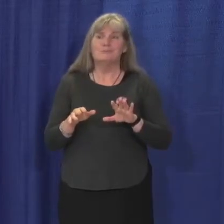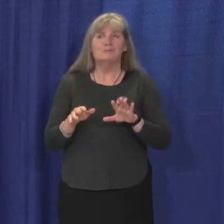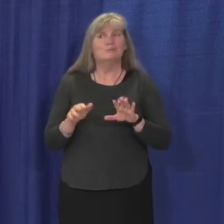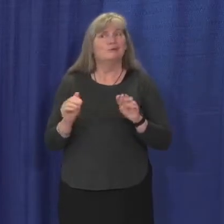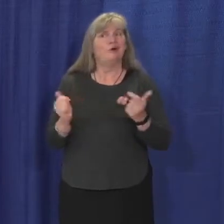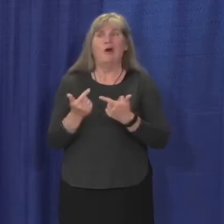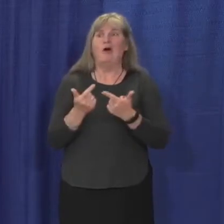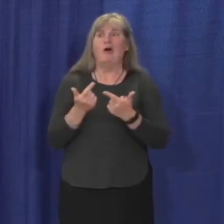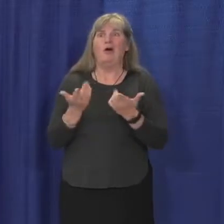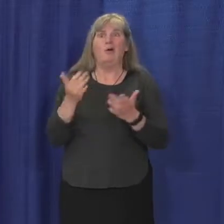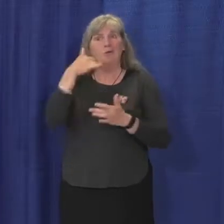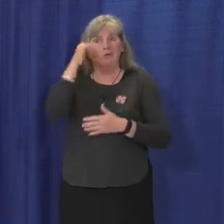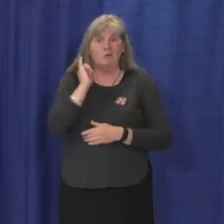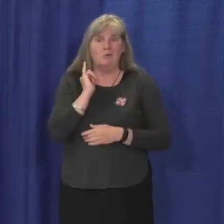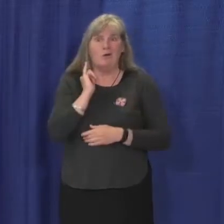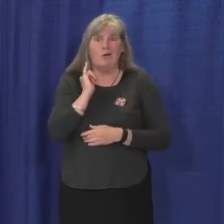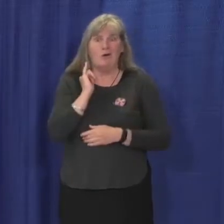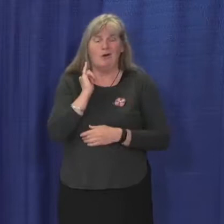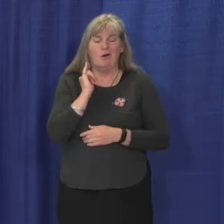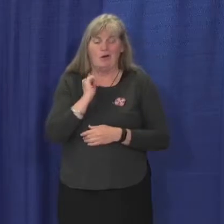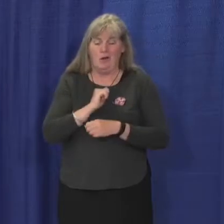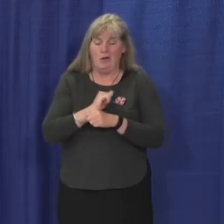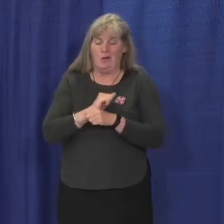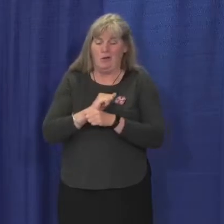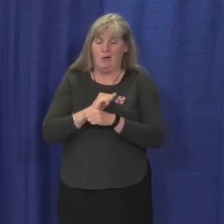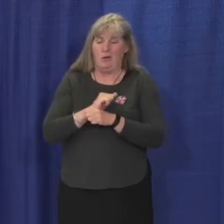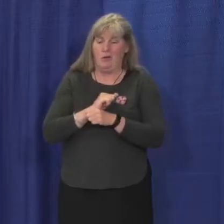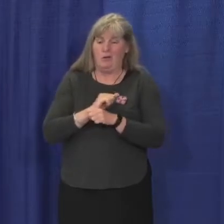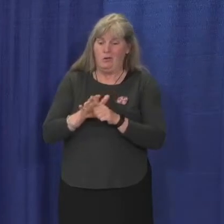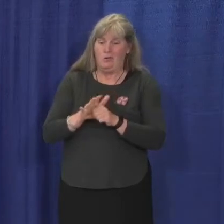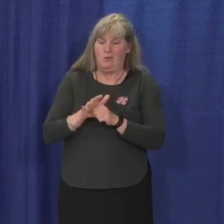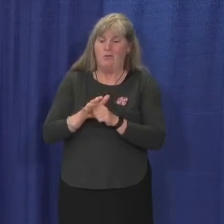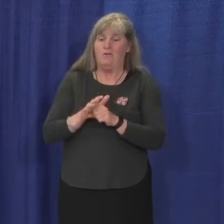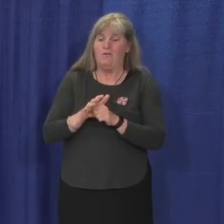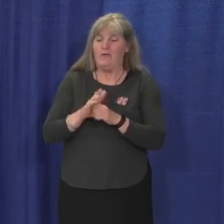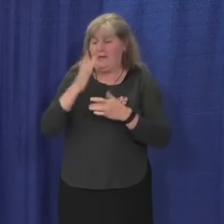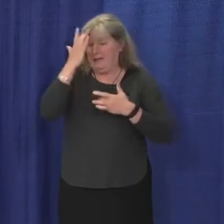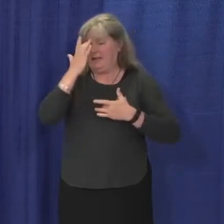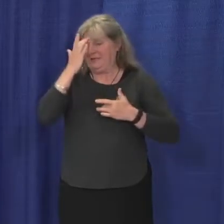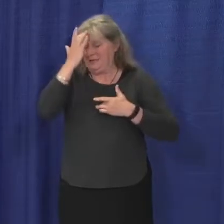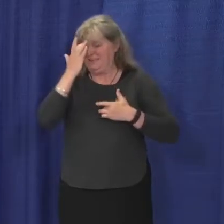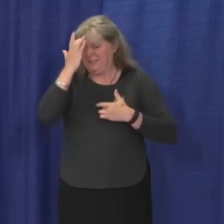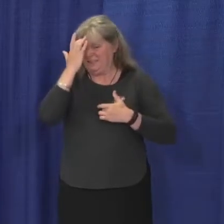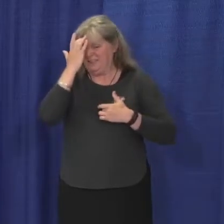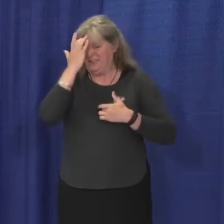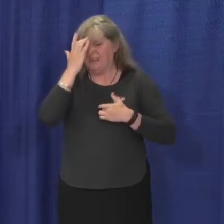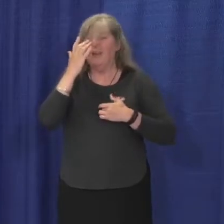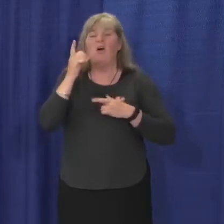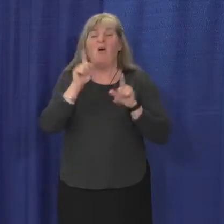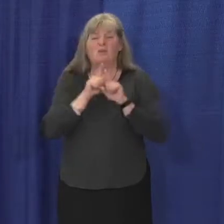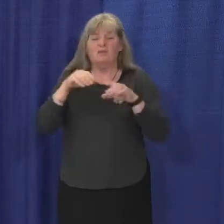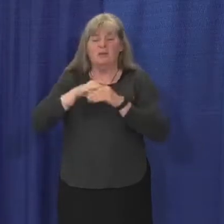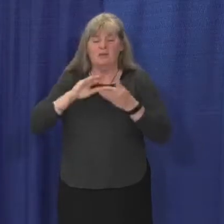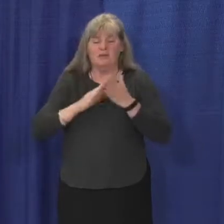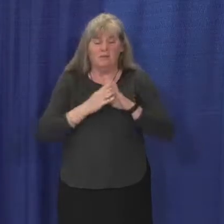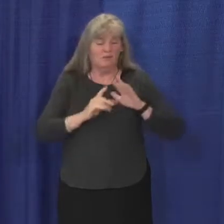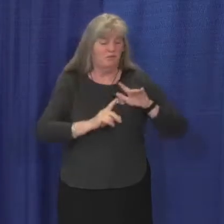stopped in our wider community. Yukoners with COVID-19 symptoms have been continuing to be out